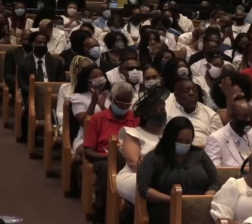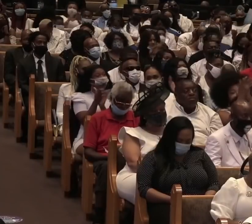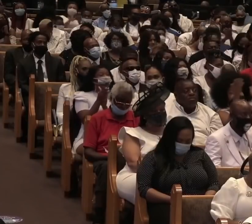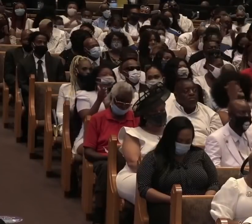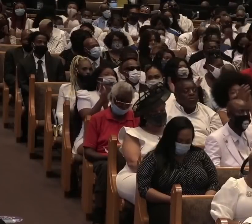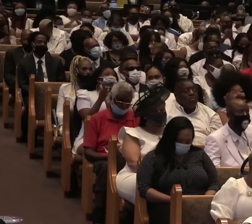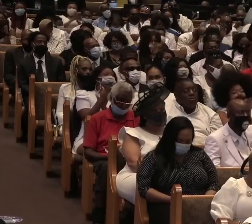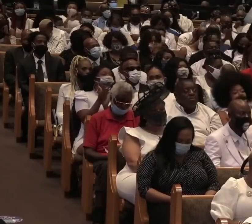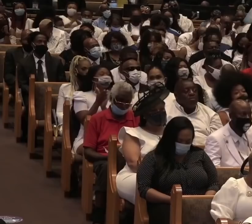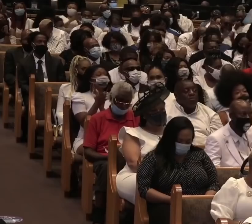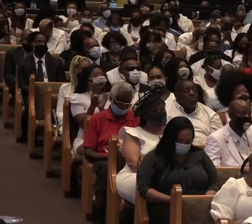PROTECTED BY WICKEDNESS IN HIGH PLACES.